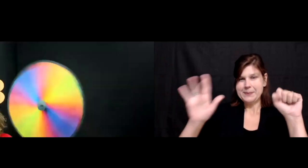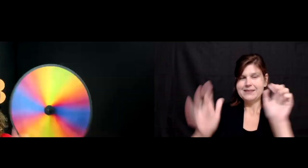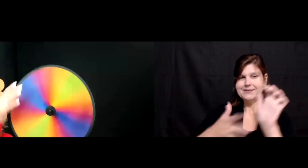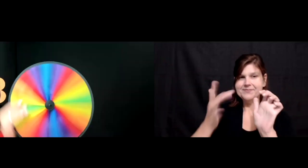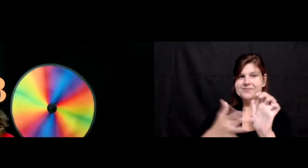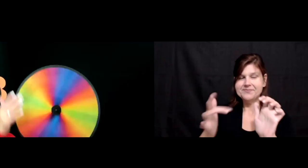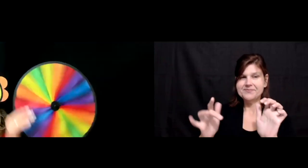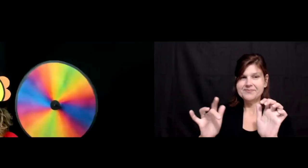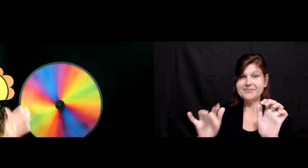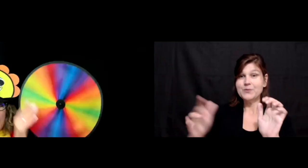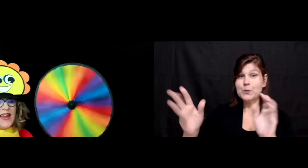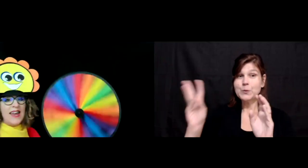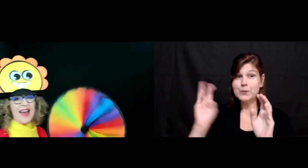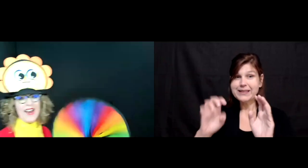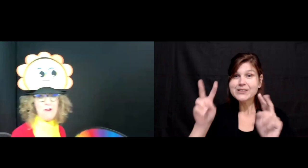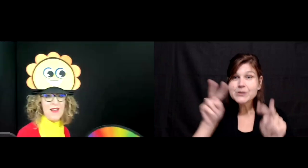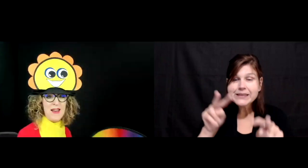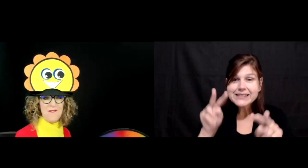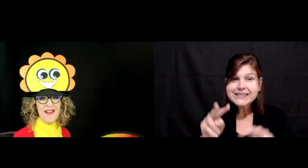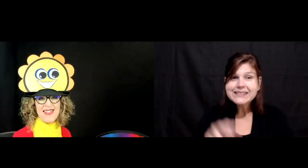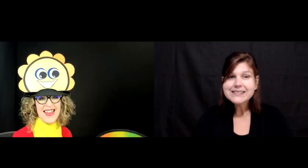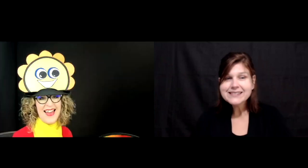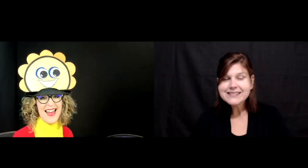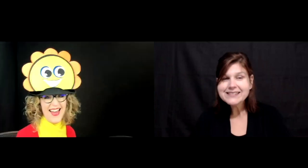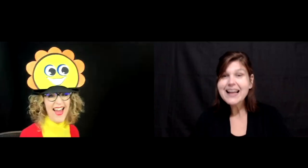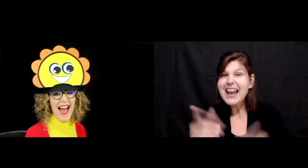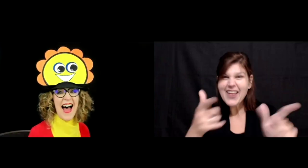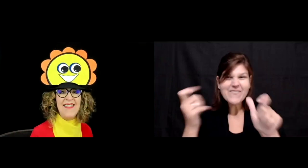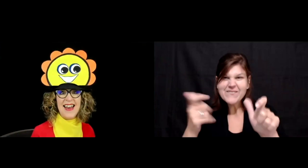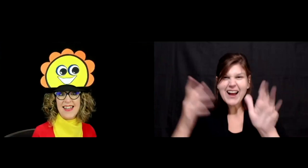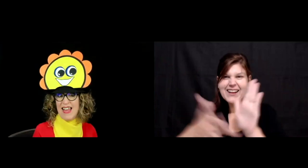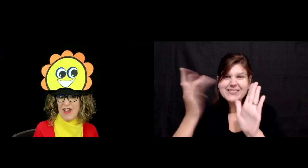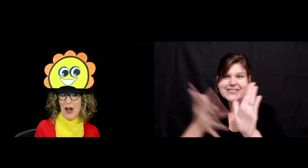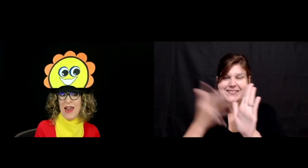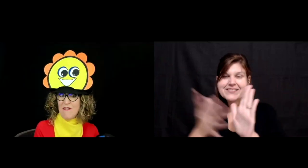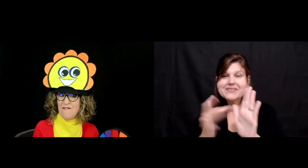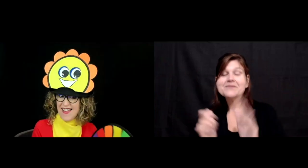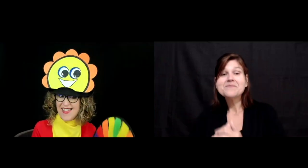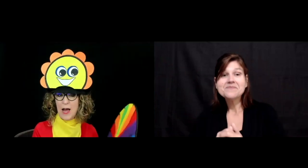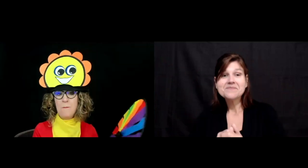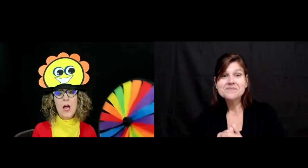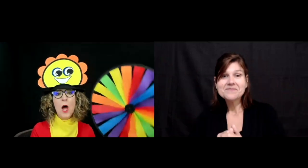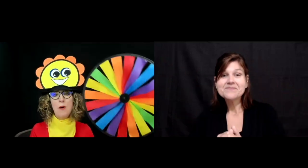and then I go, "Wee, wee, wee!" and I go really fast. And then I can see if I can go even faster.